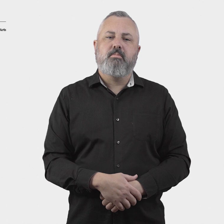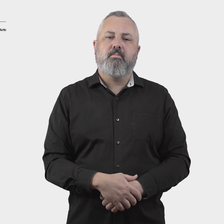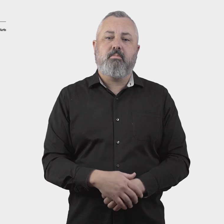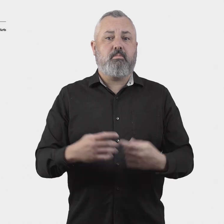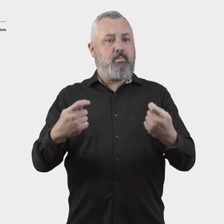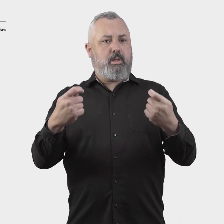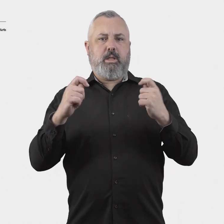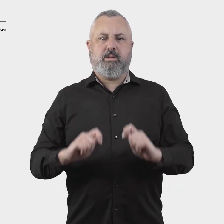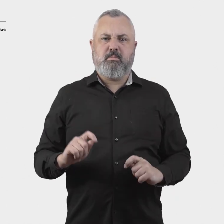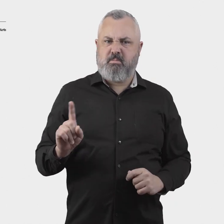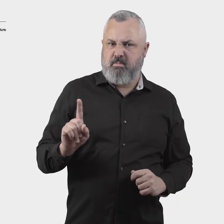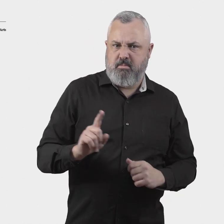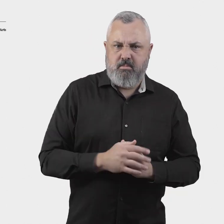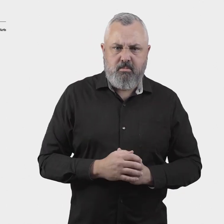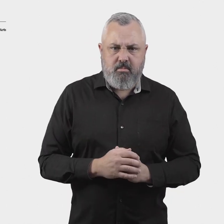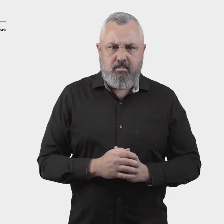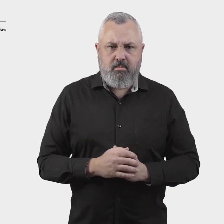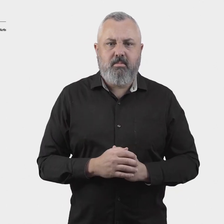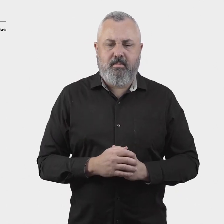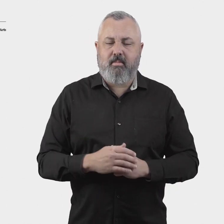Next steps